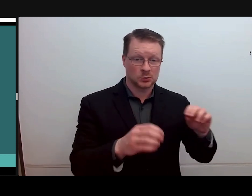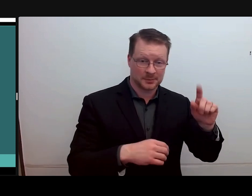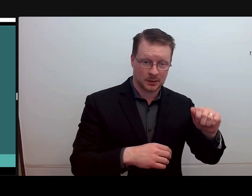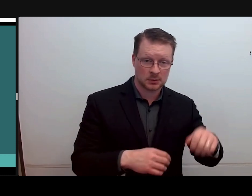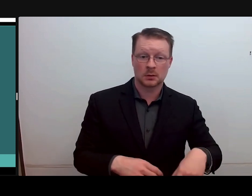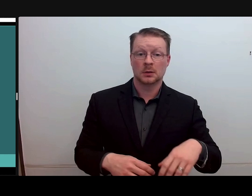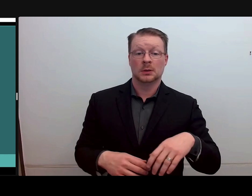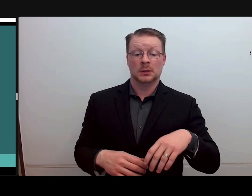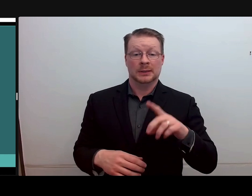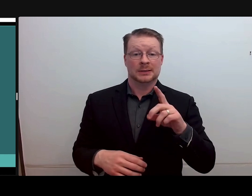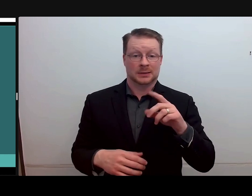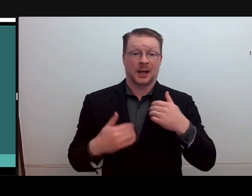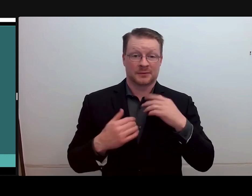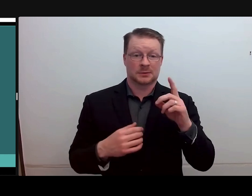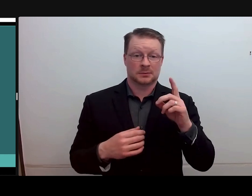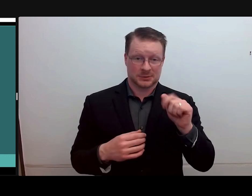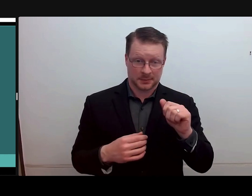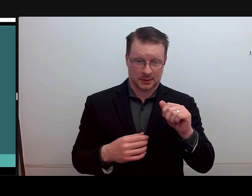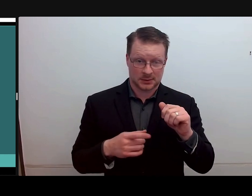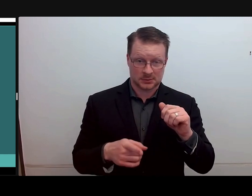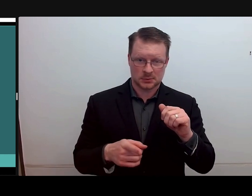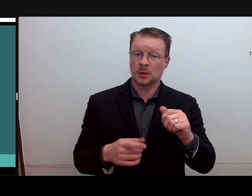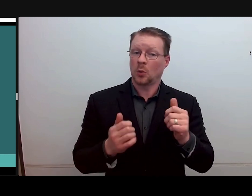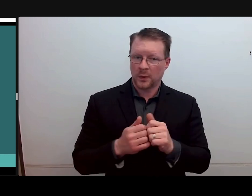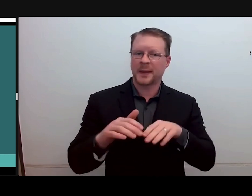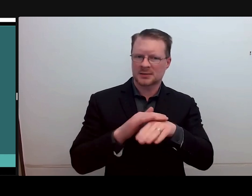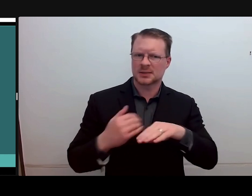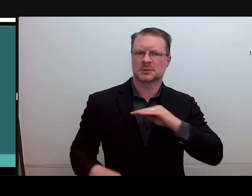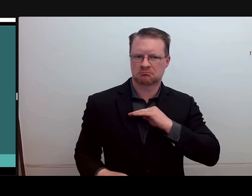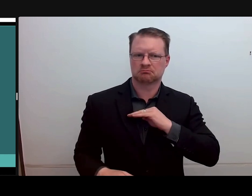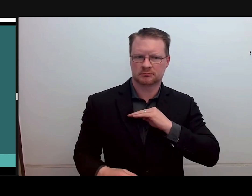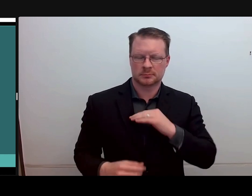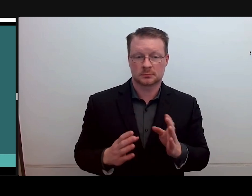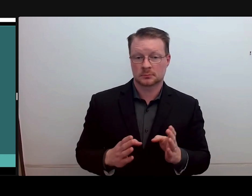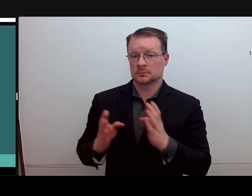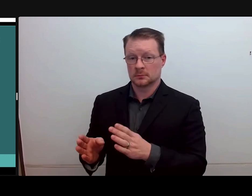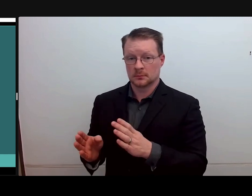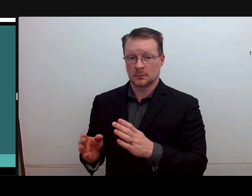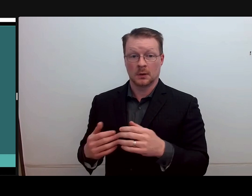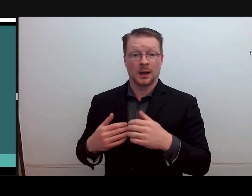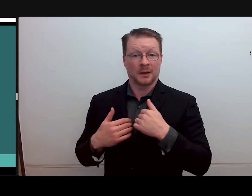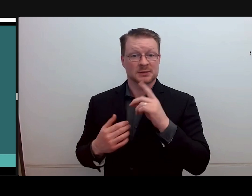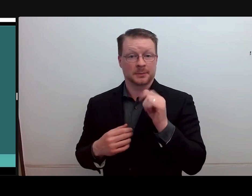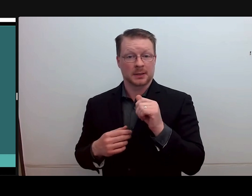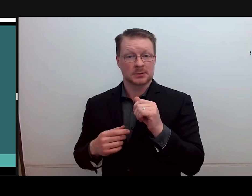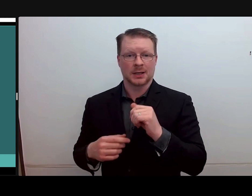So when we look at those three buckets, students without disabilities, students with disabilities who have their access needs met, and students